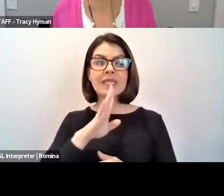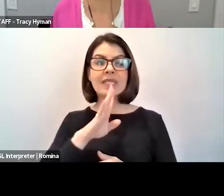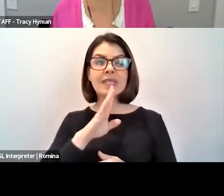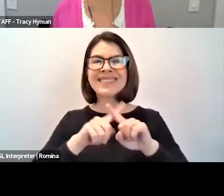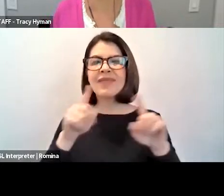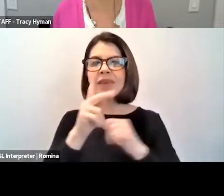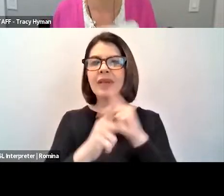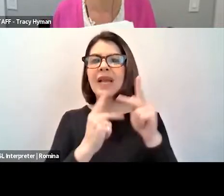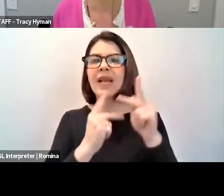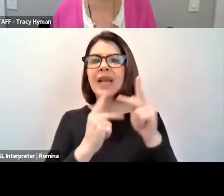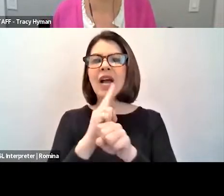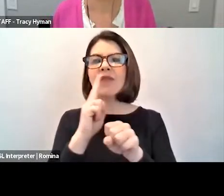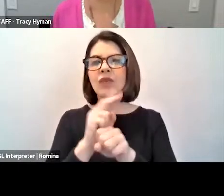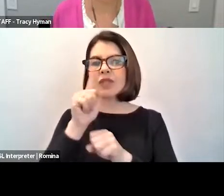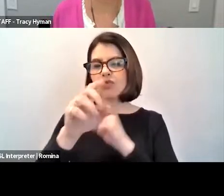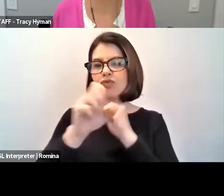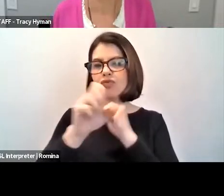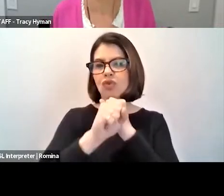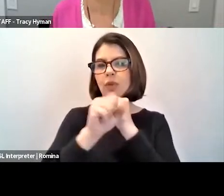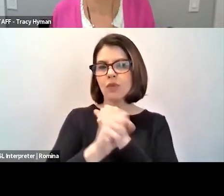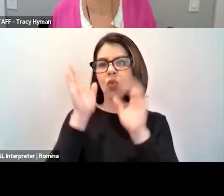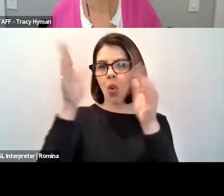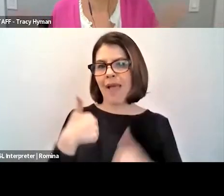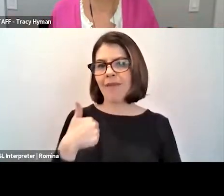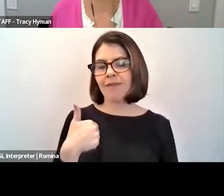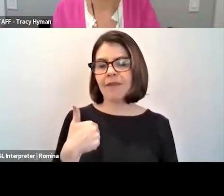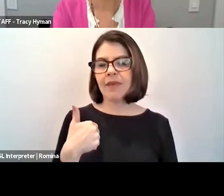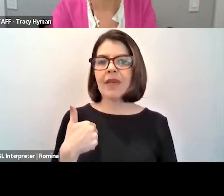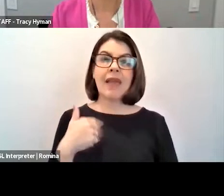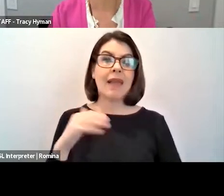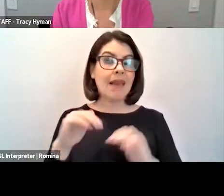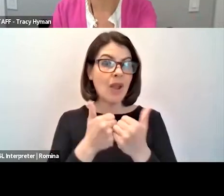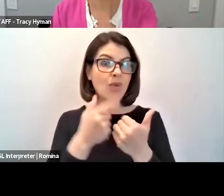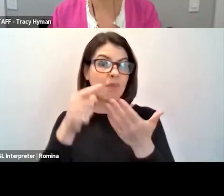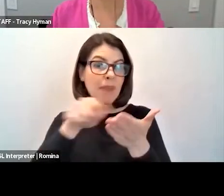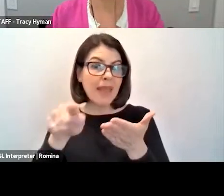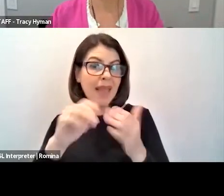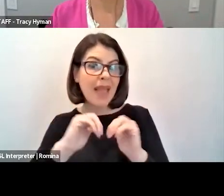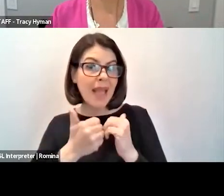of use that your commercial's gonna have and how you're gonna get paid for 'em.